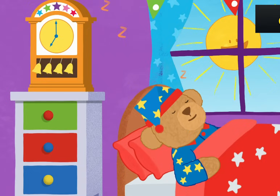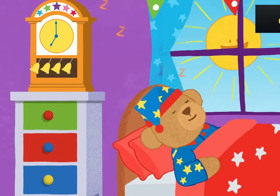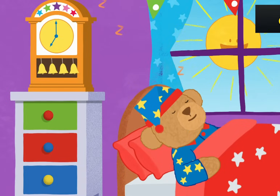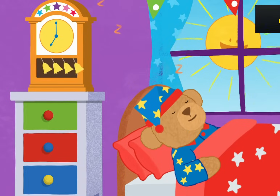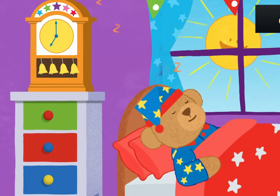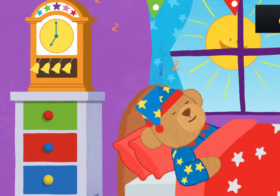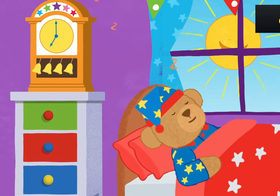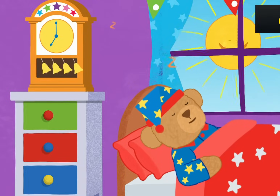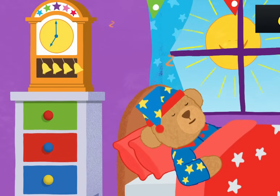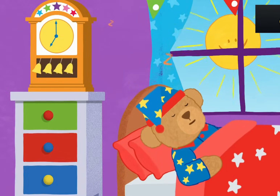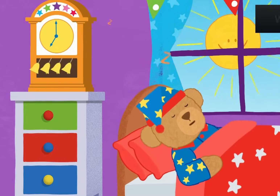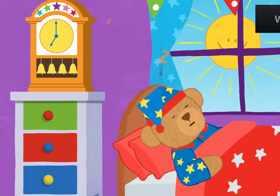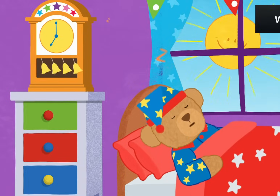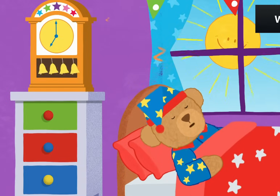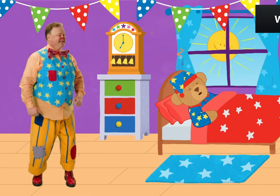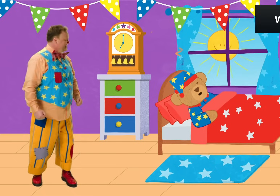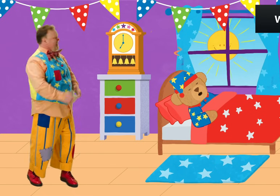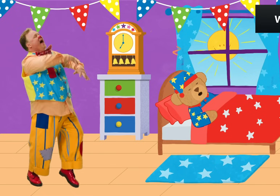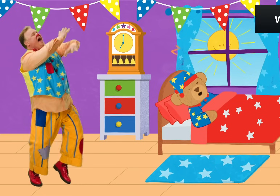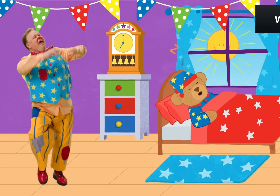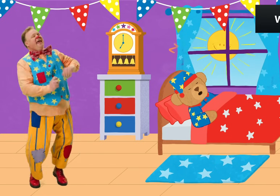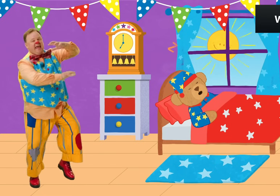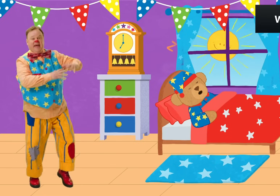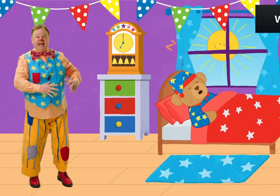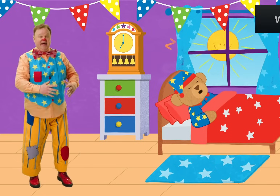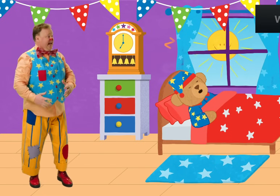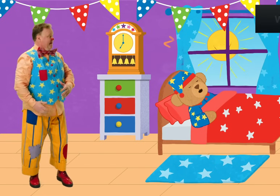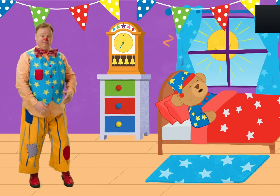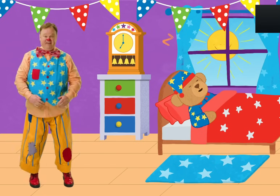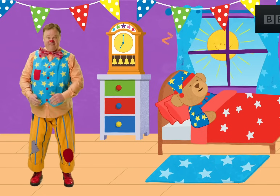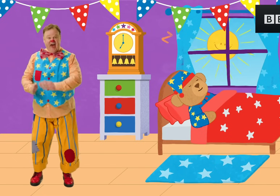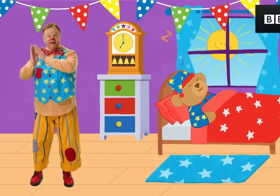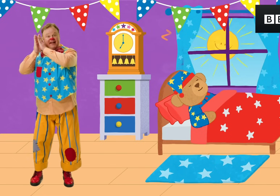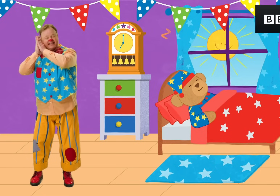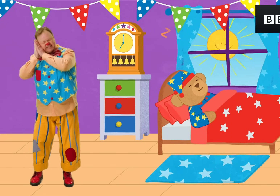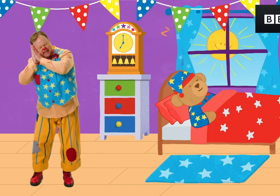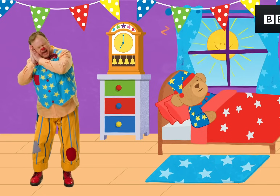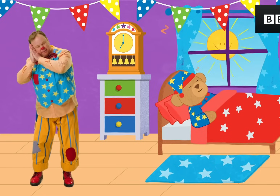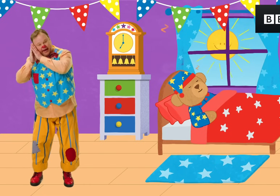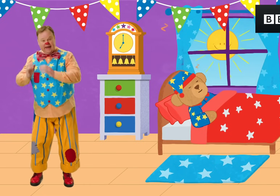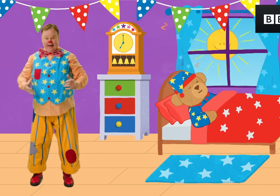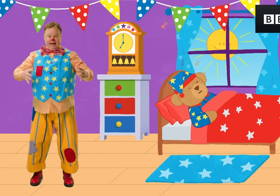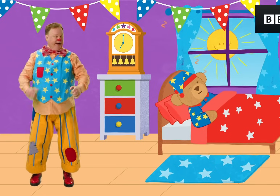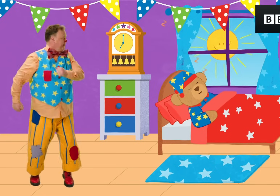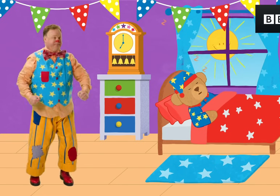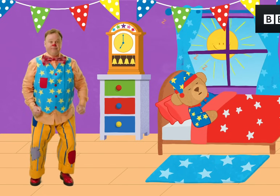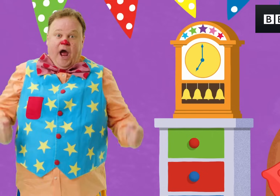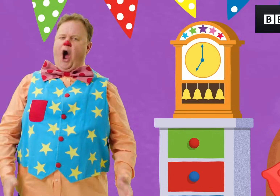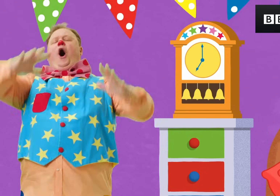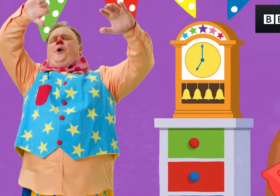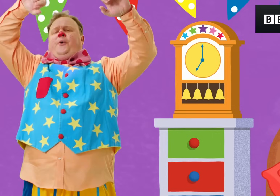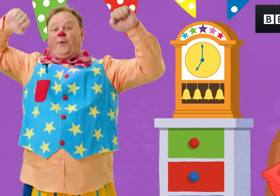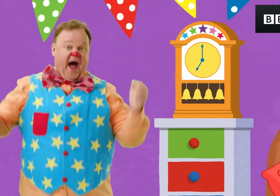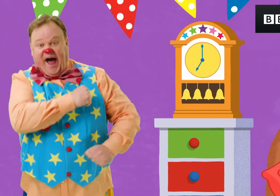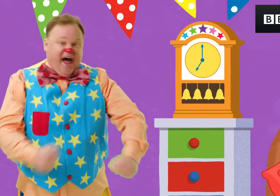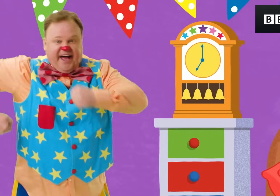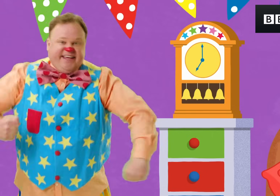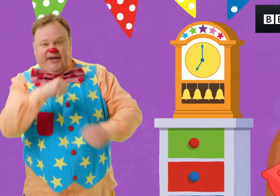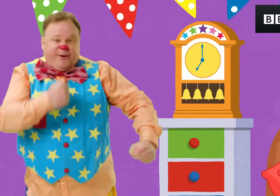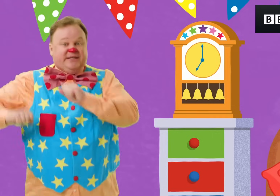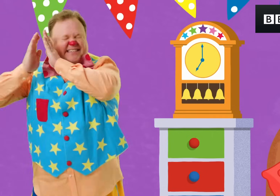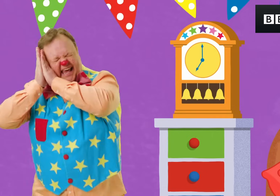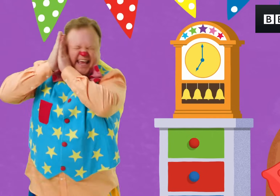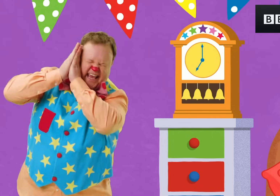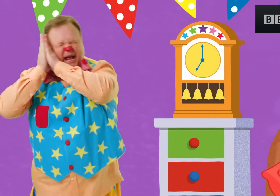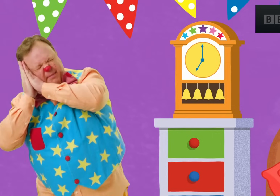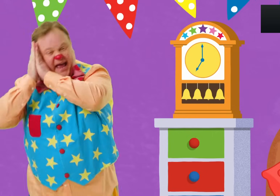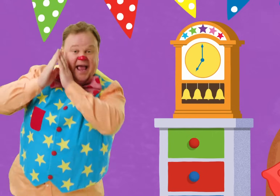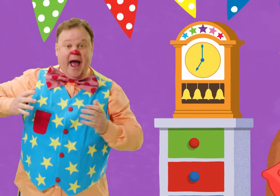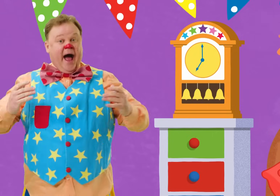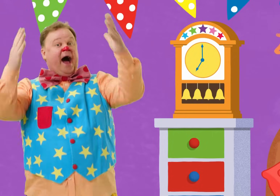ding dang dong he must be very sleepy oh are you sleeping